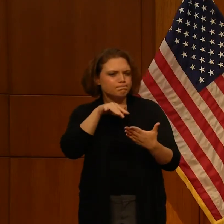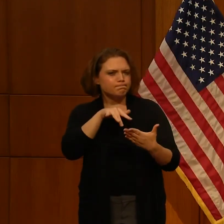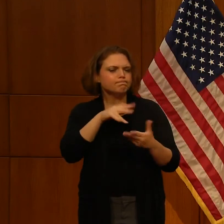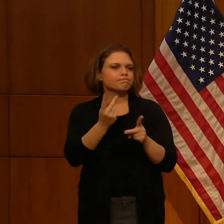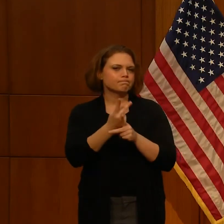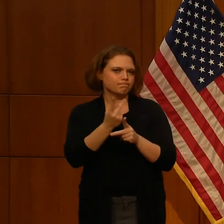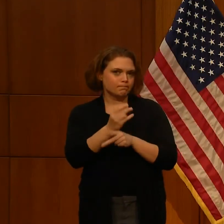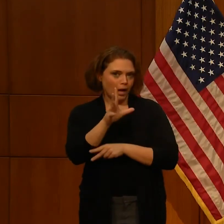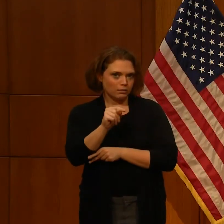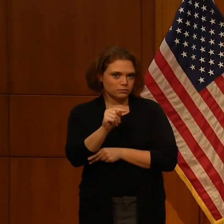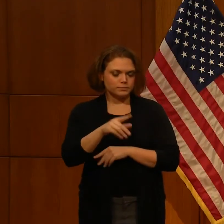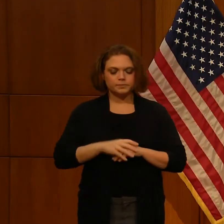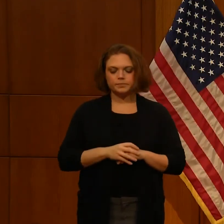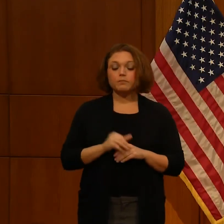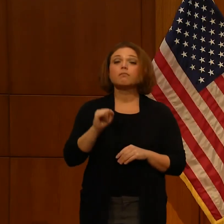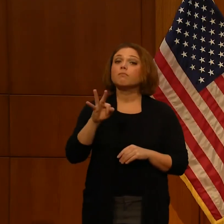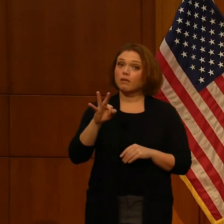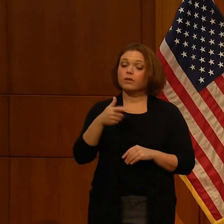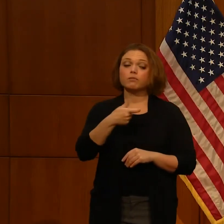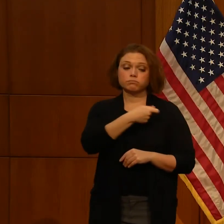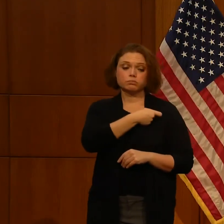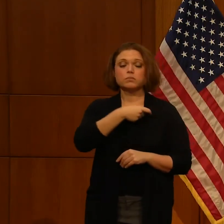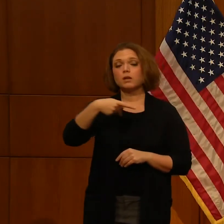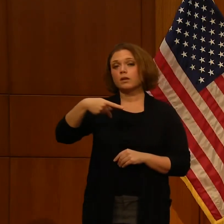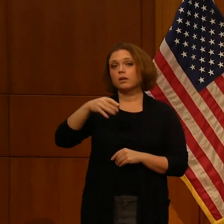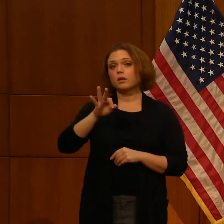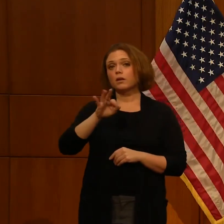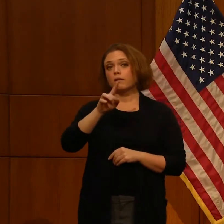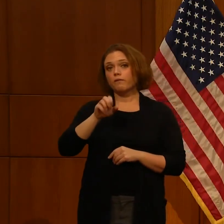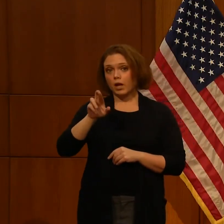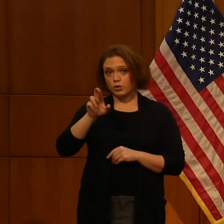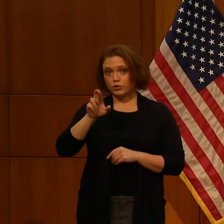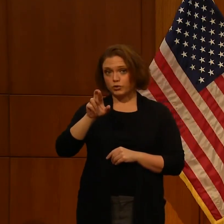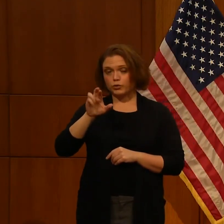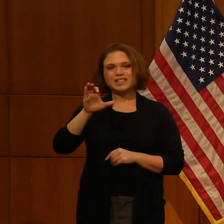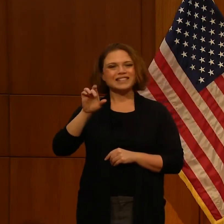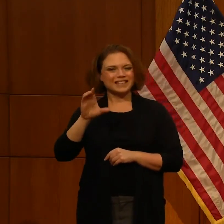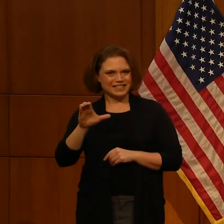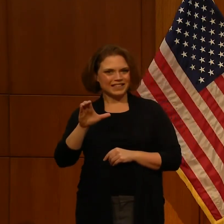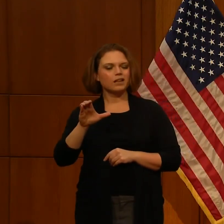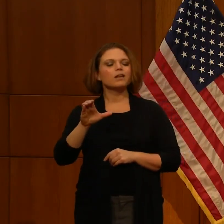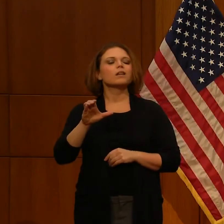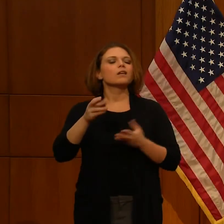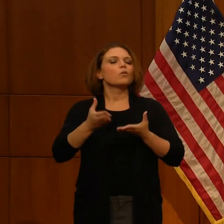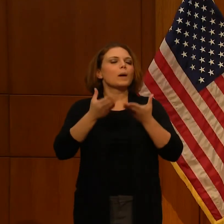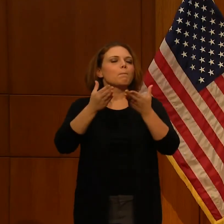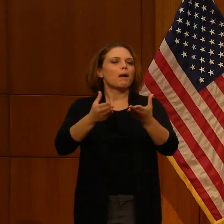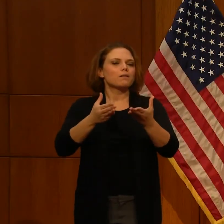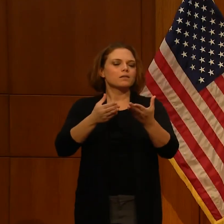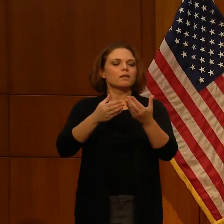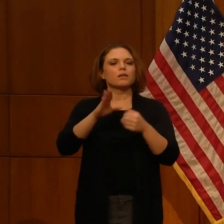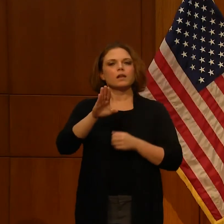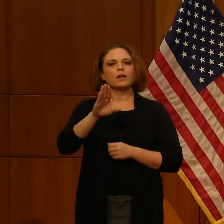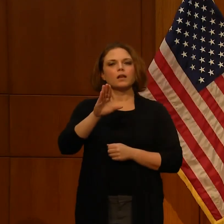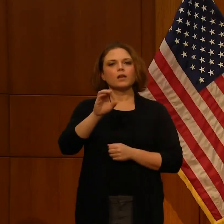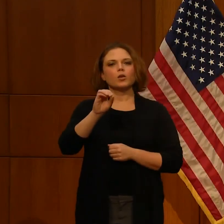POINT. YEAH. FOR THE FOLKS WHO